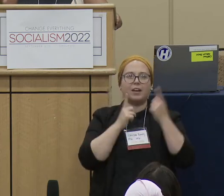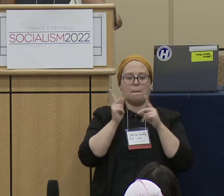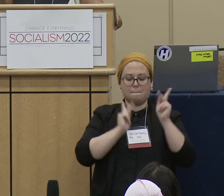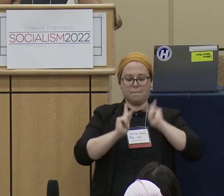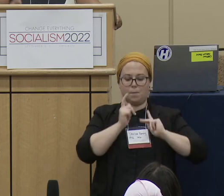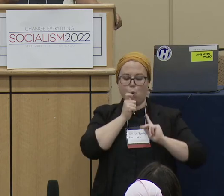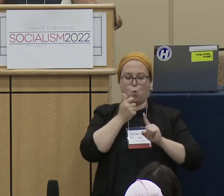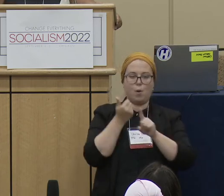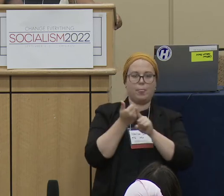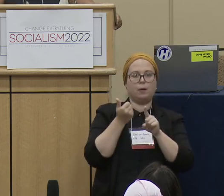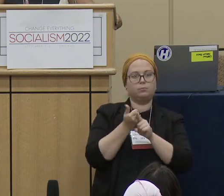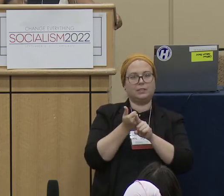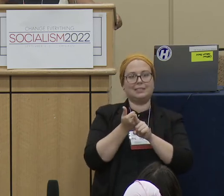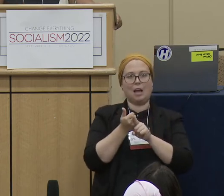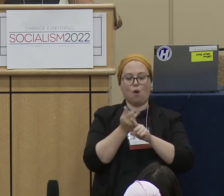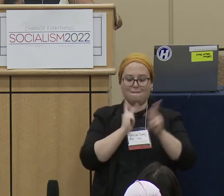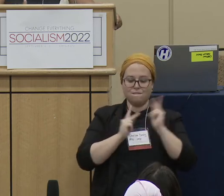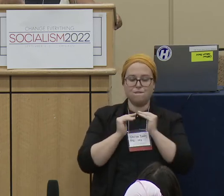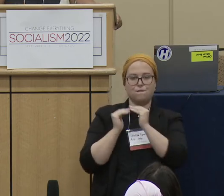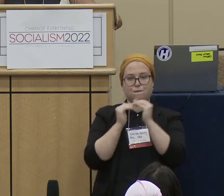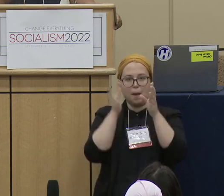Richie, cofounder of Insight Women of Color againstAgainst